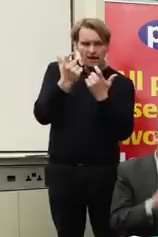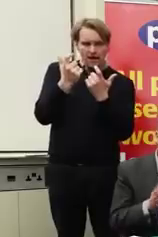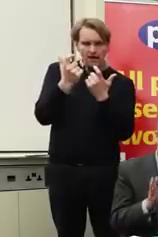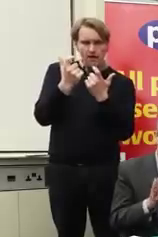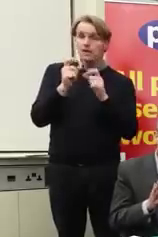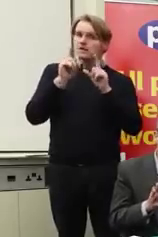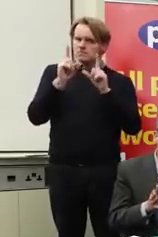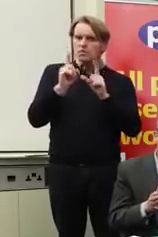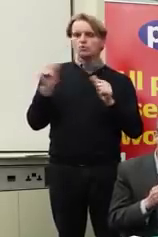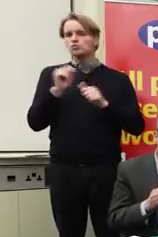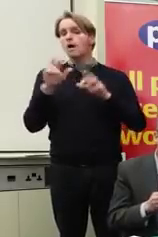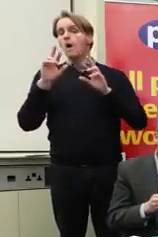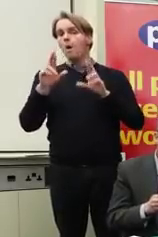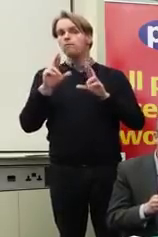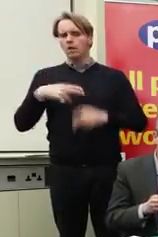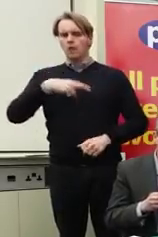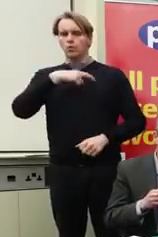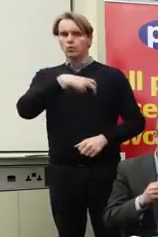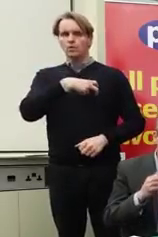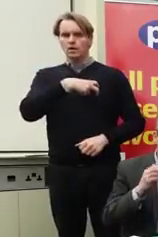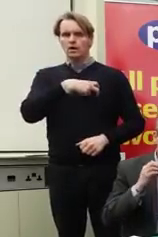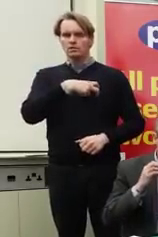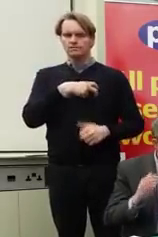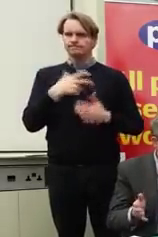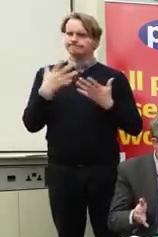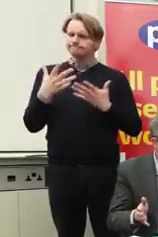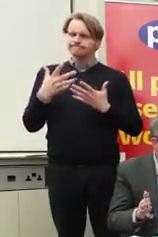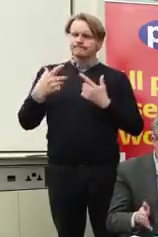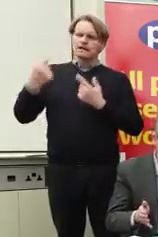we should also be hopeful that our union having faced savage attacks for years